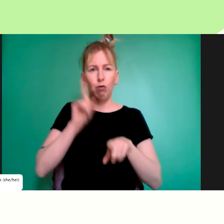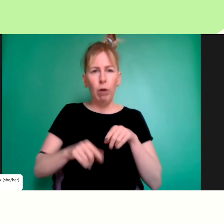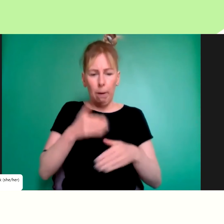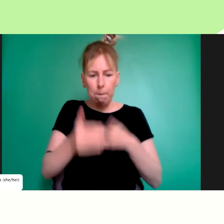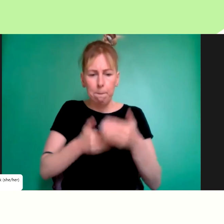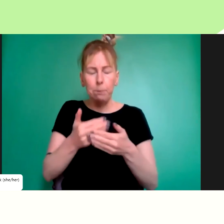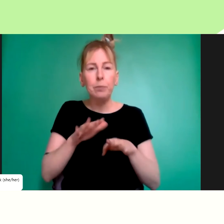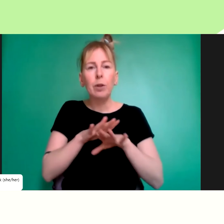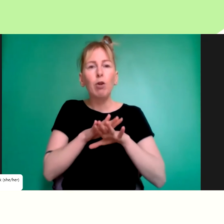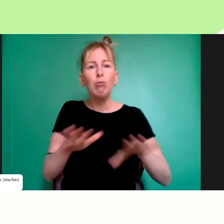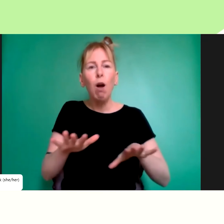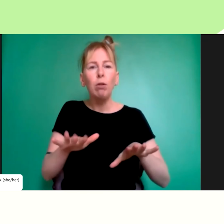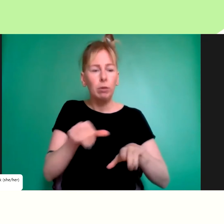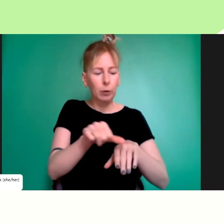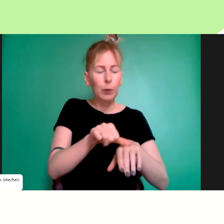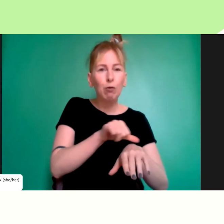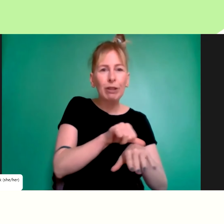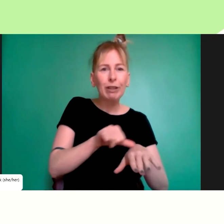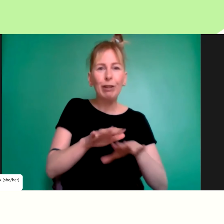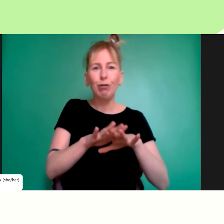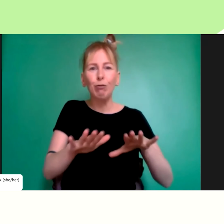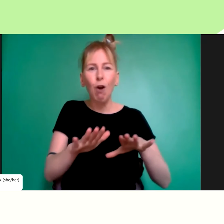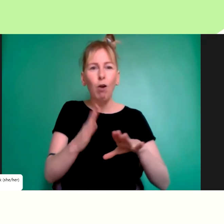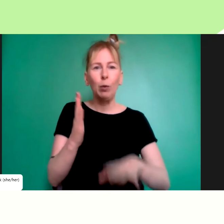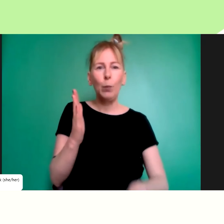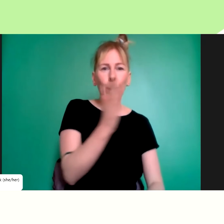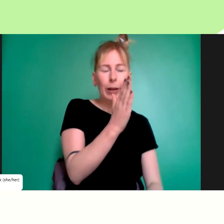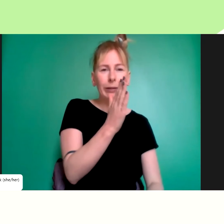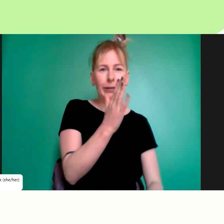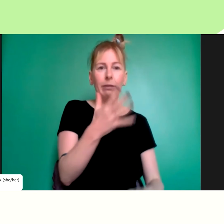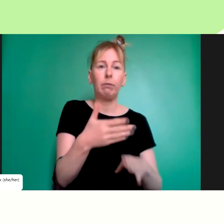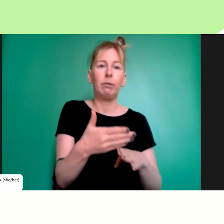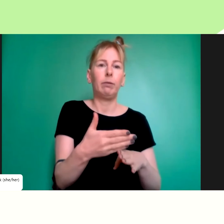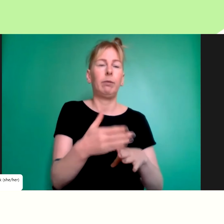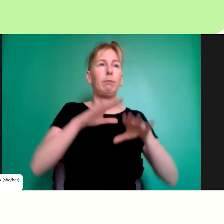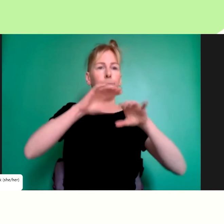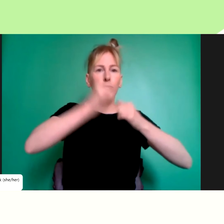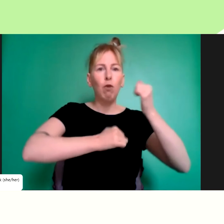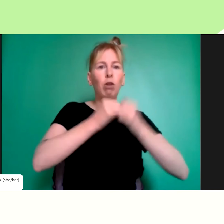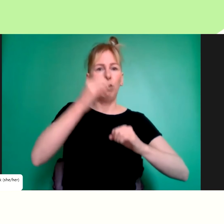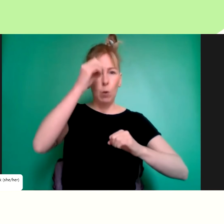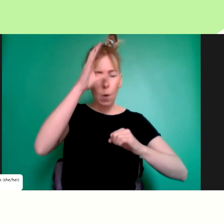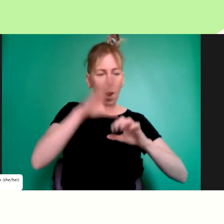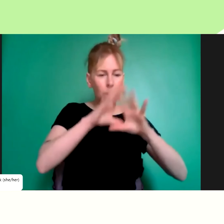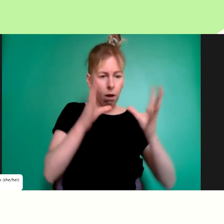of conflict resolution, which often include care as part of the conflict resolution.